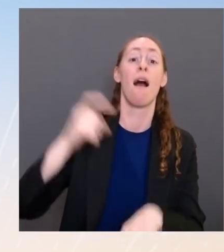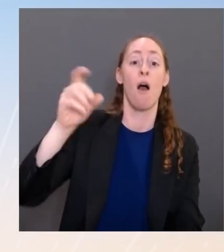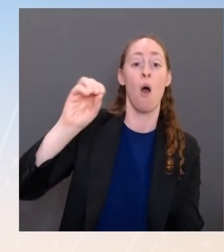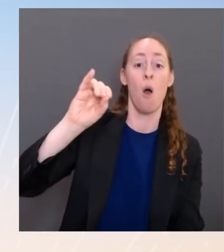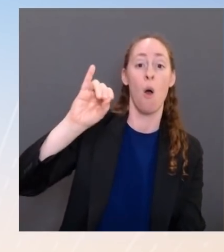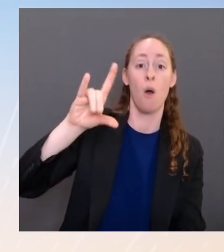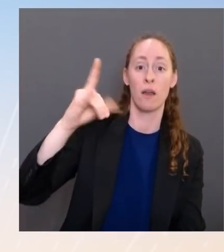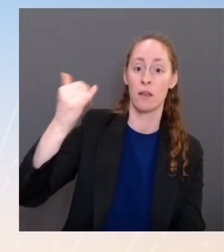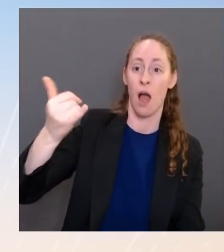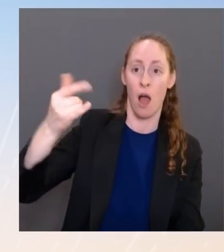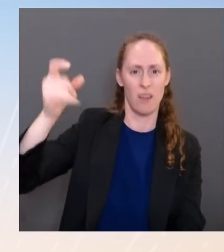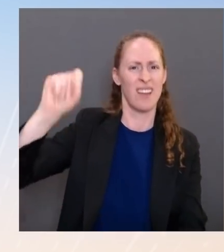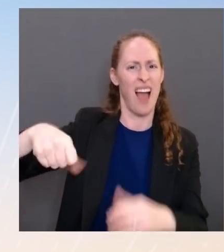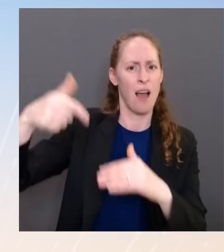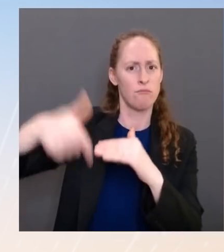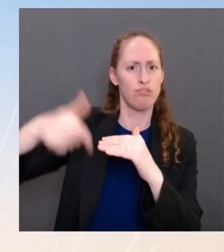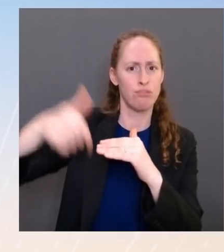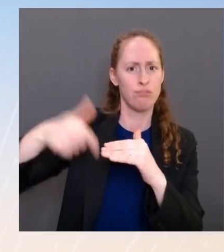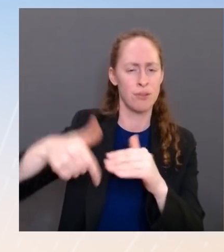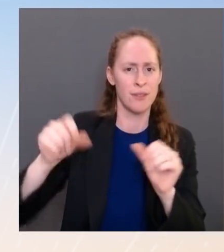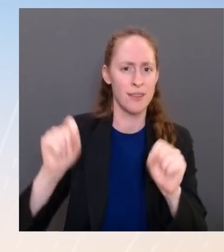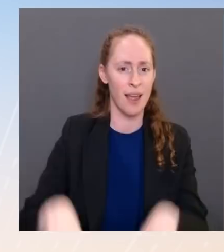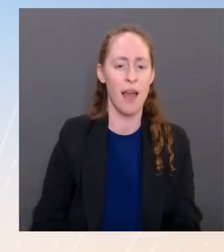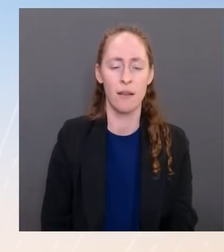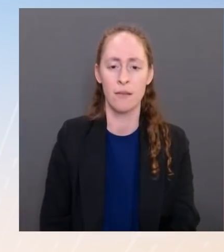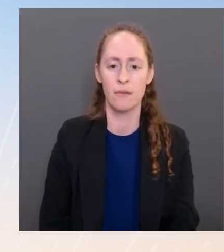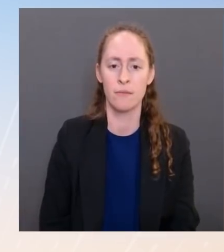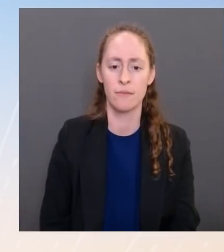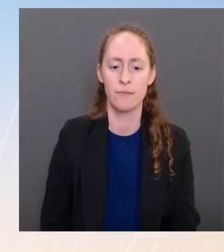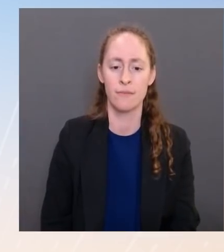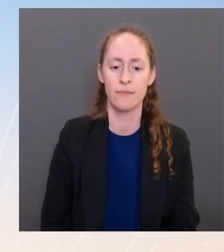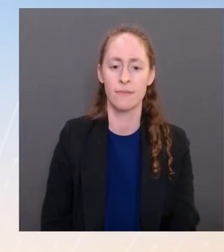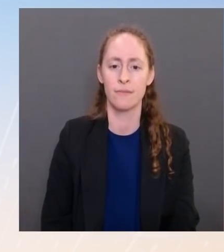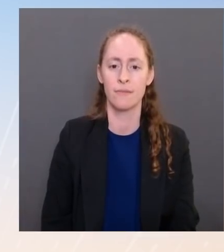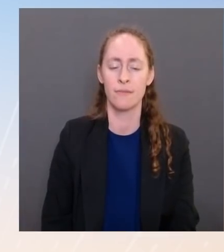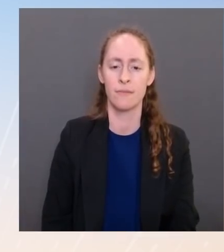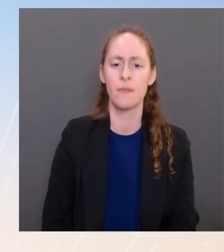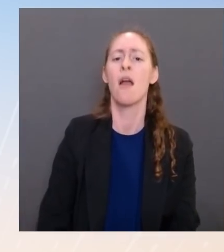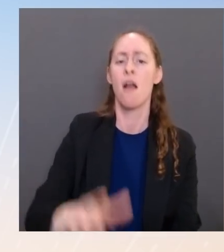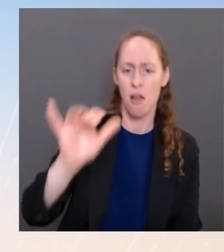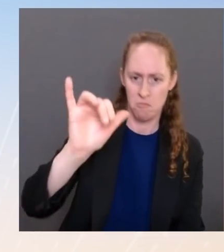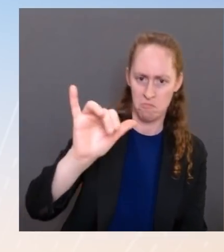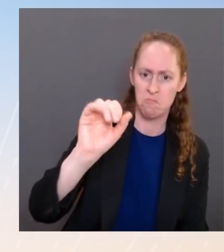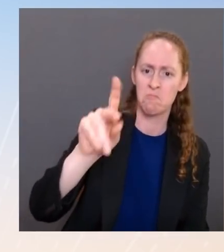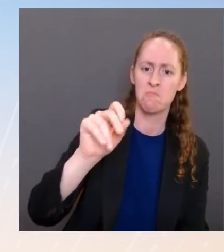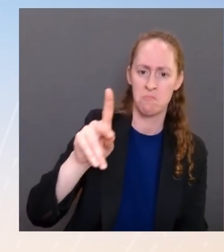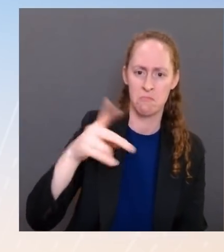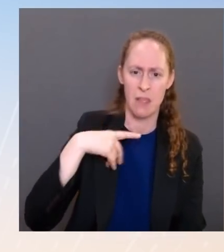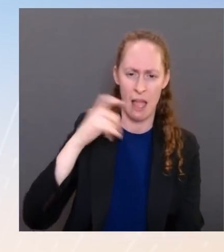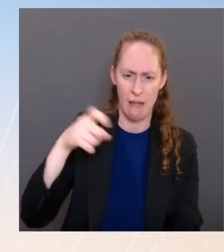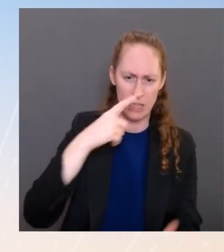The Press: On countries? >> Ms. Psaki: Yeah. The Press: From countries. I'll go back in my notes then. As for inflation, I just want to check something with you.